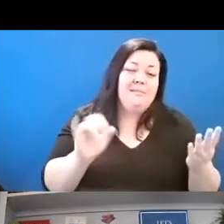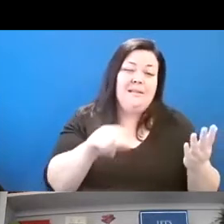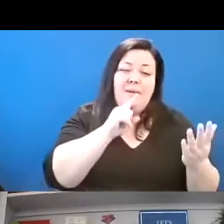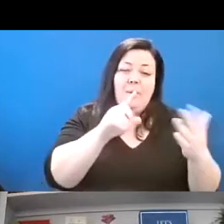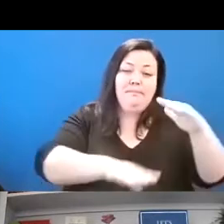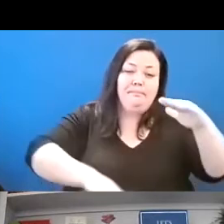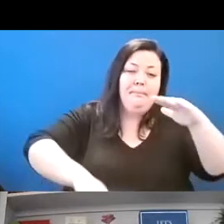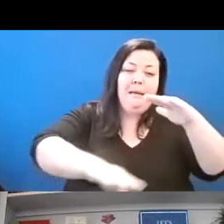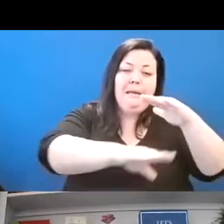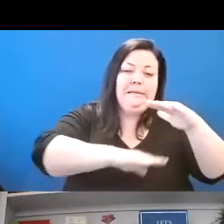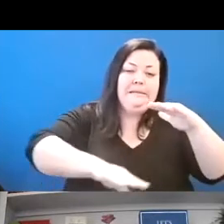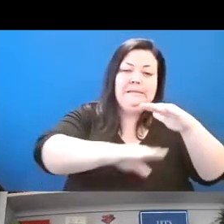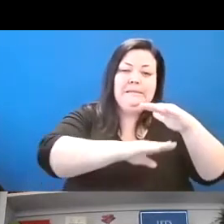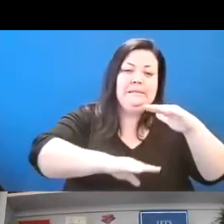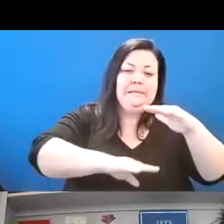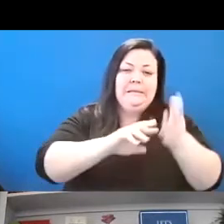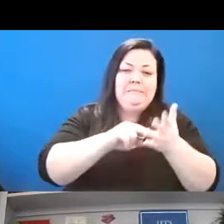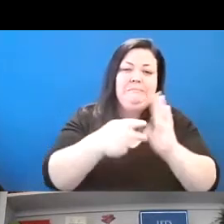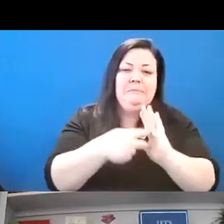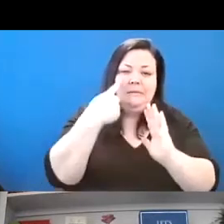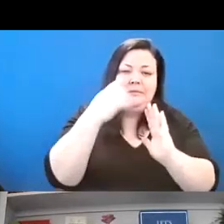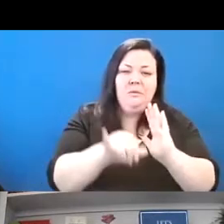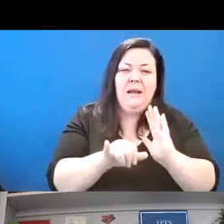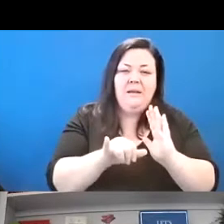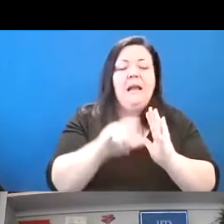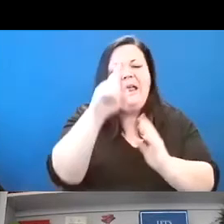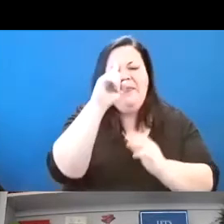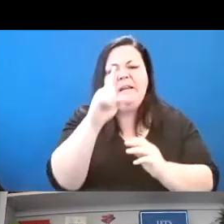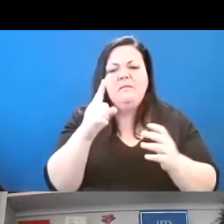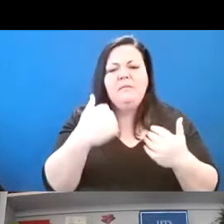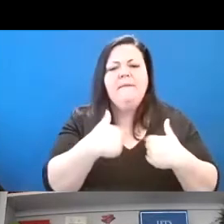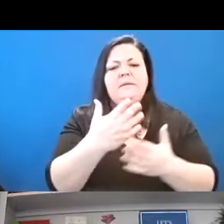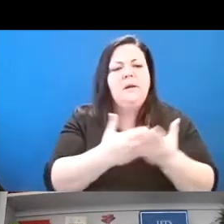interpretation of it i think that there are a couple articles one by the new yorker and one